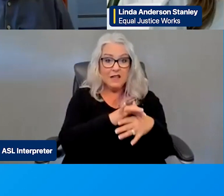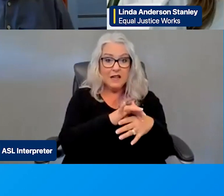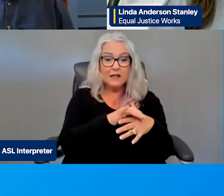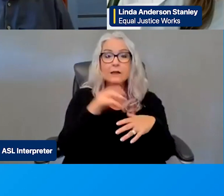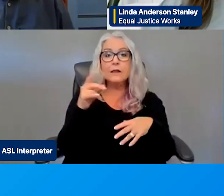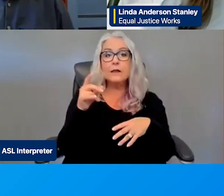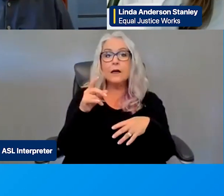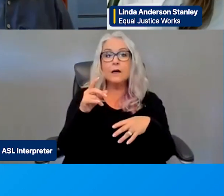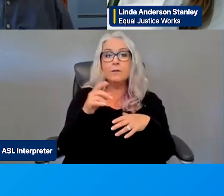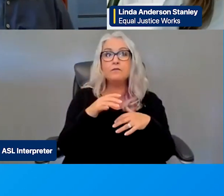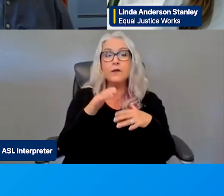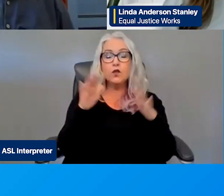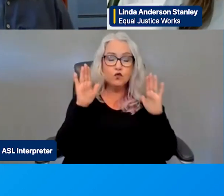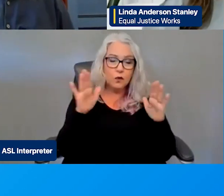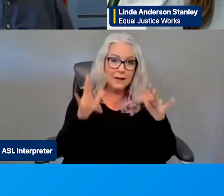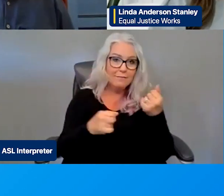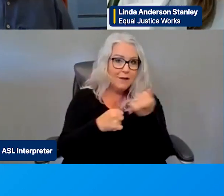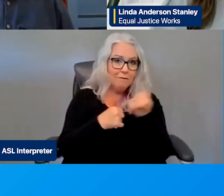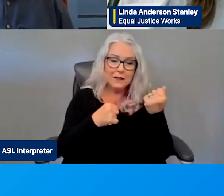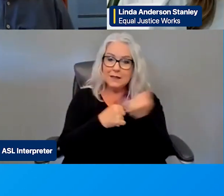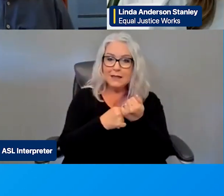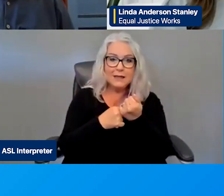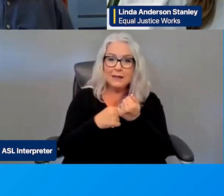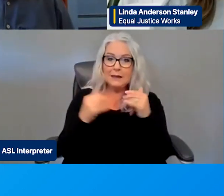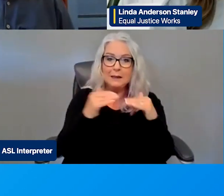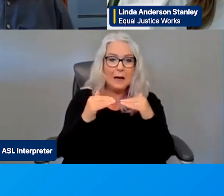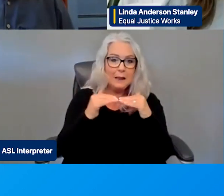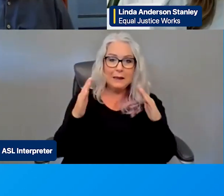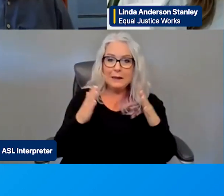advocacy colleagues at a Court.